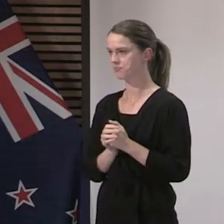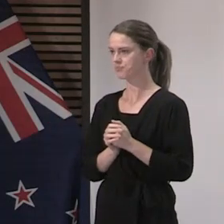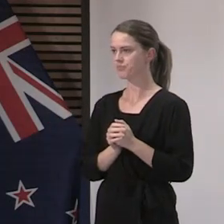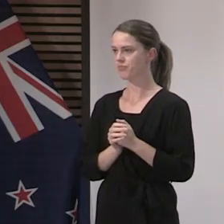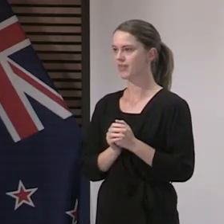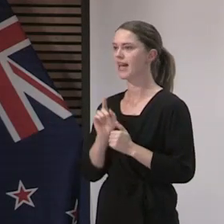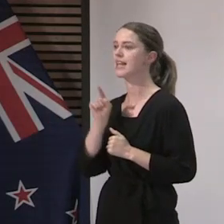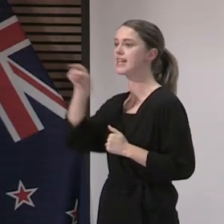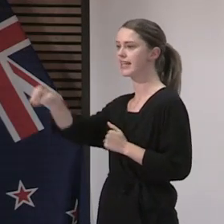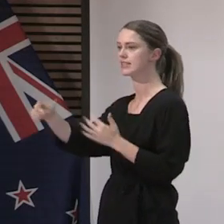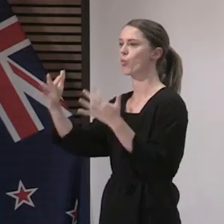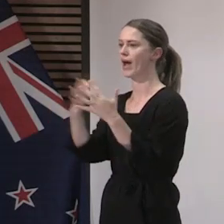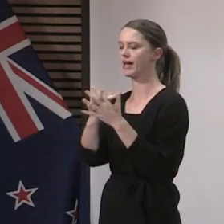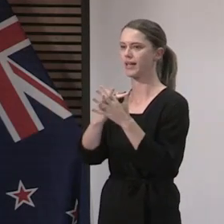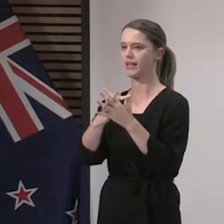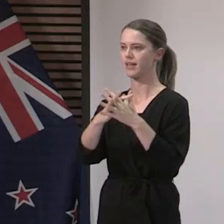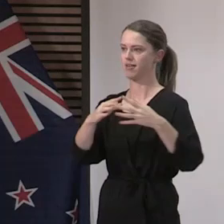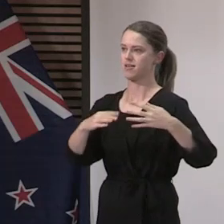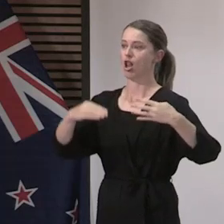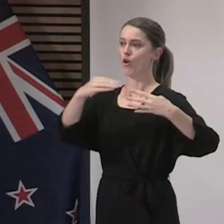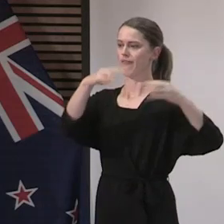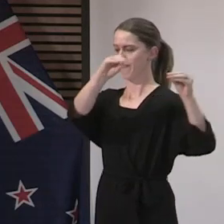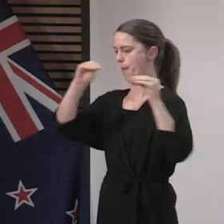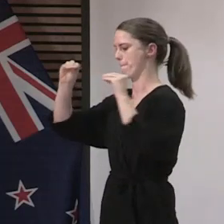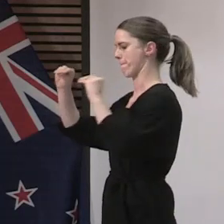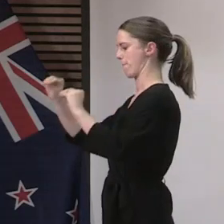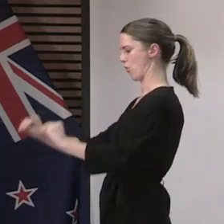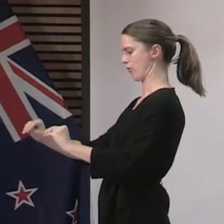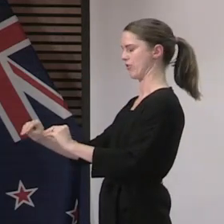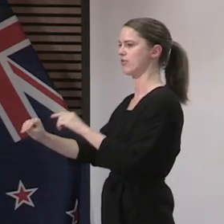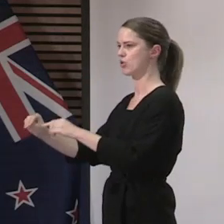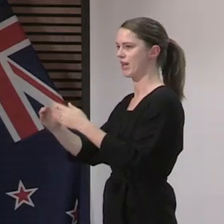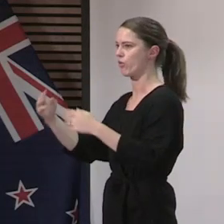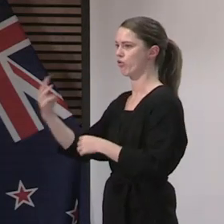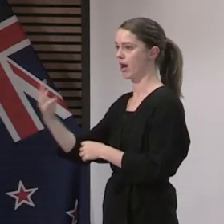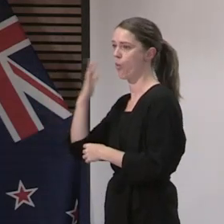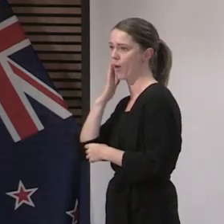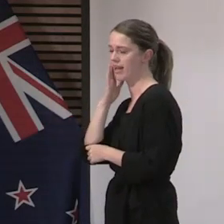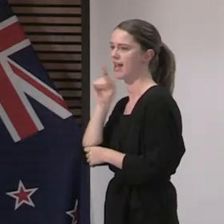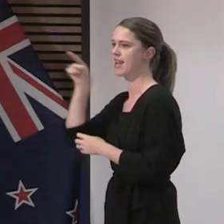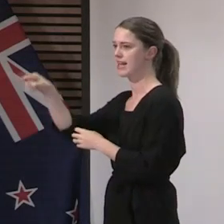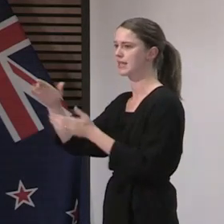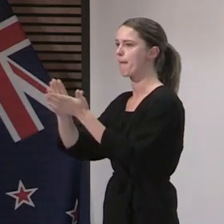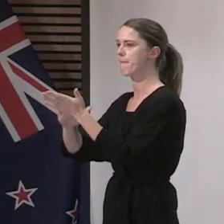either. On that basis, New